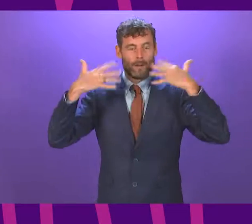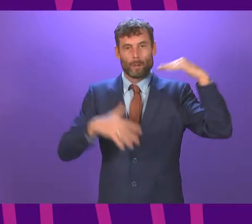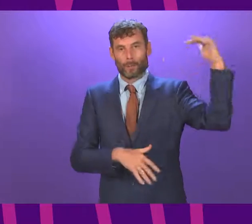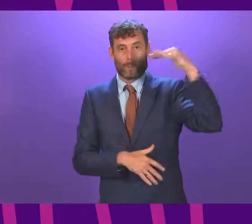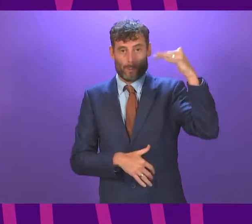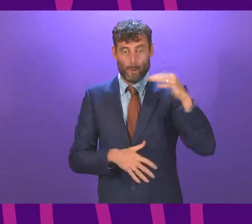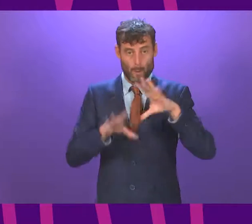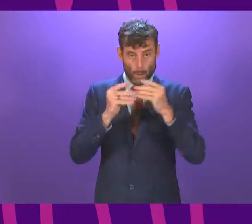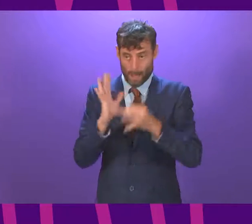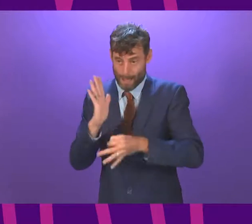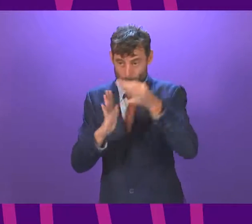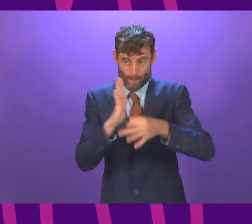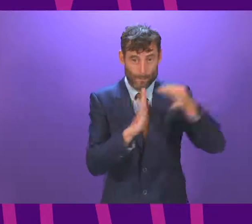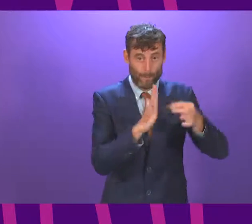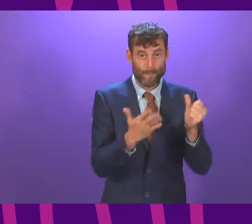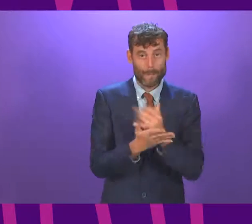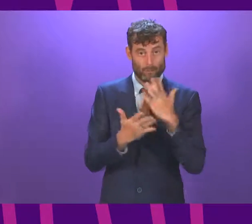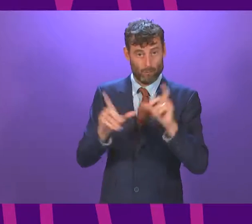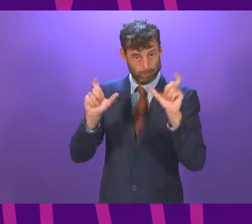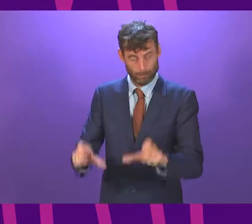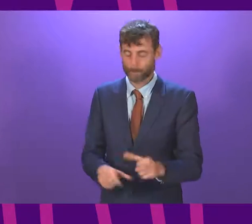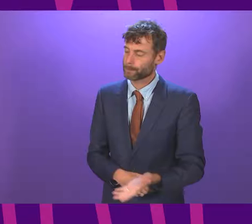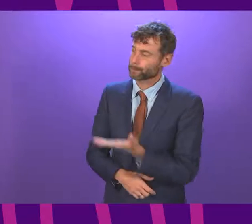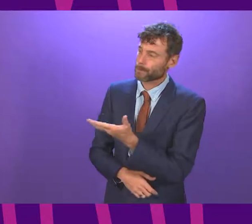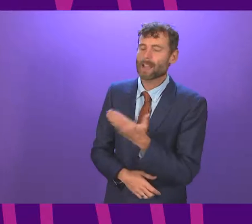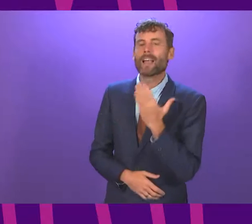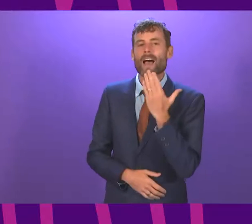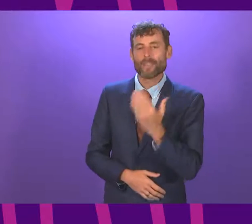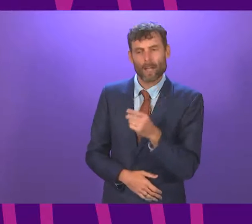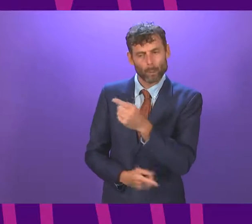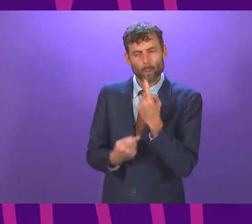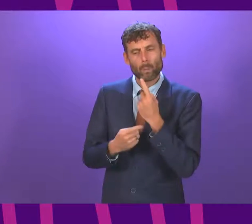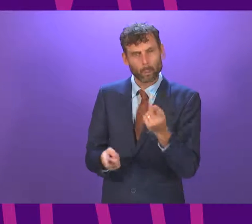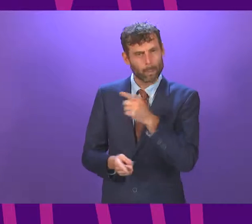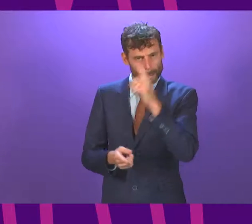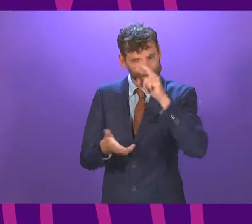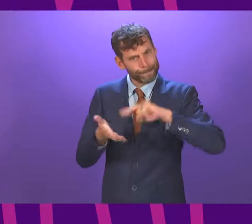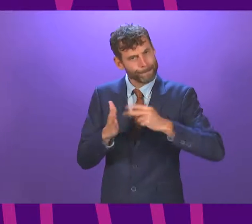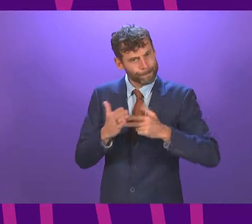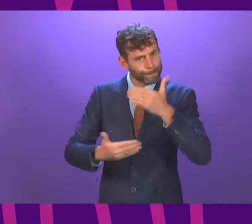I know that that commitment will be welcomed by many parents and young people,